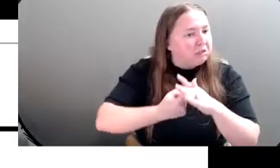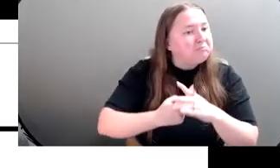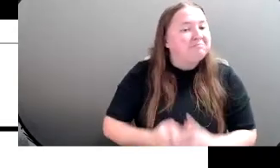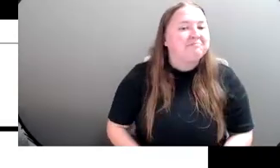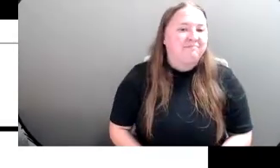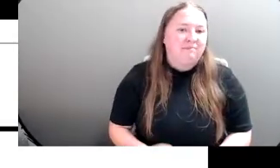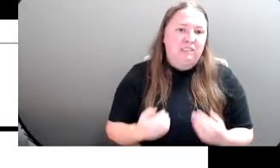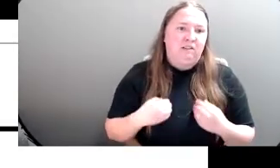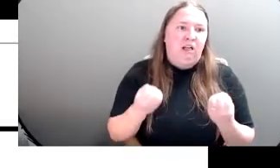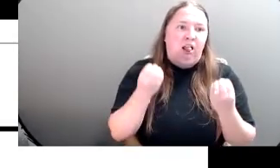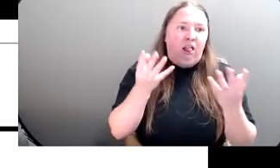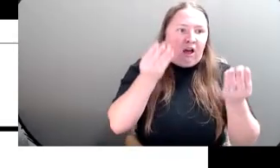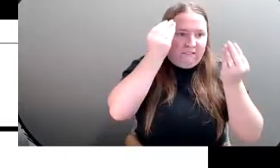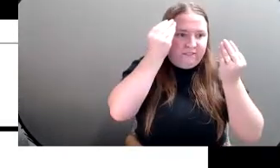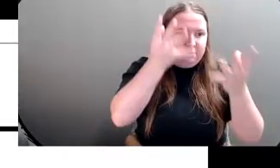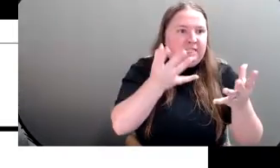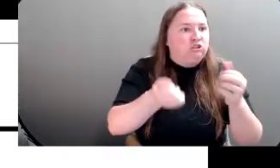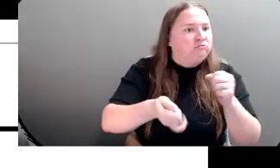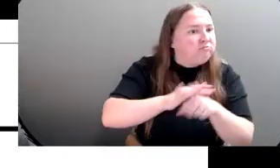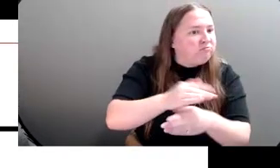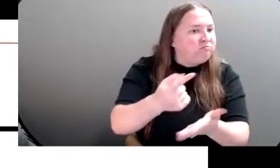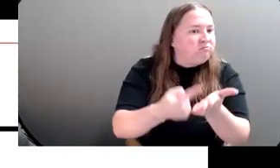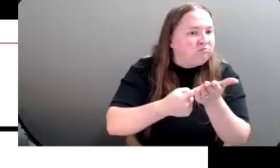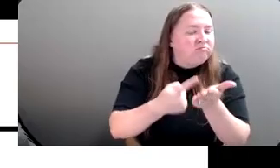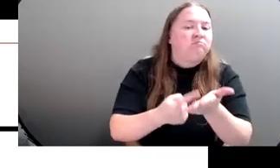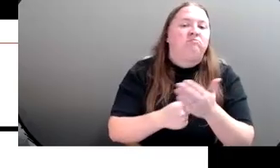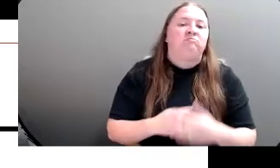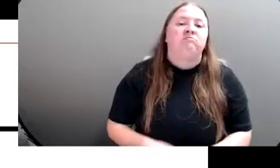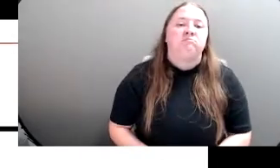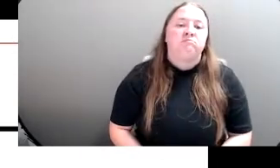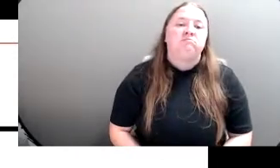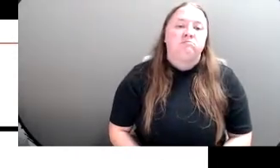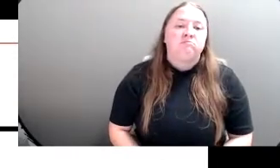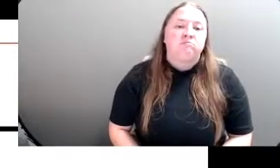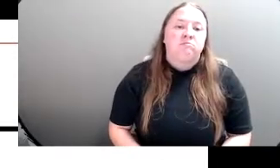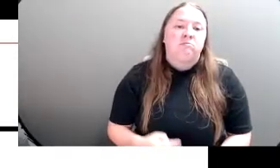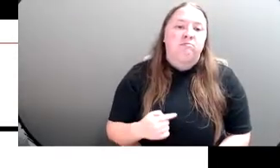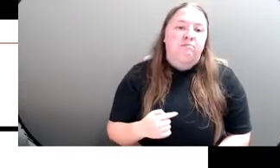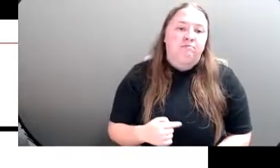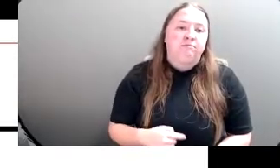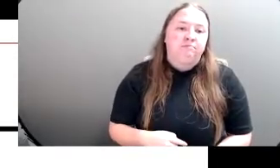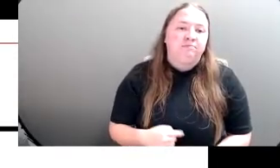We have a lot of information, and, we also want to hear from you.